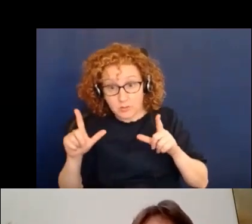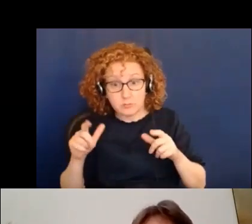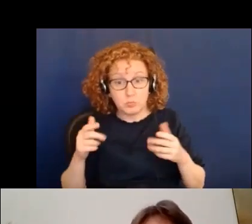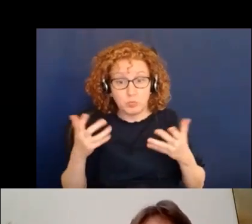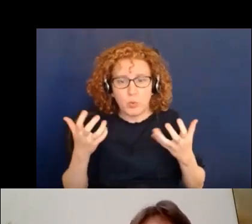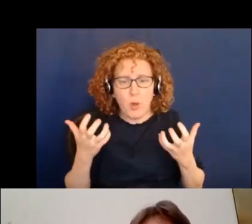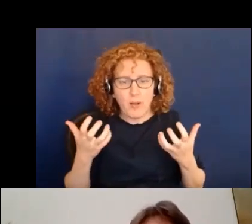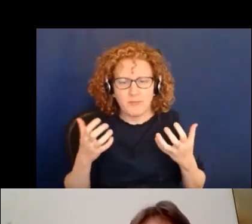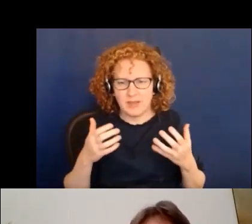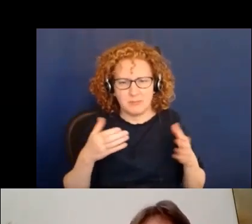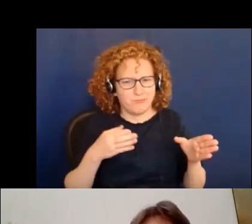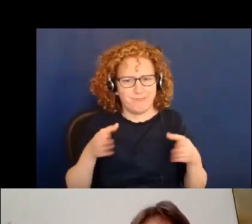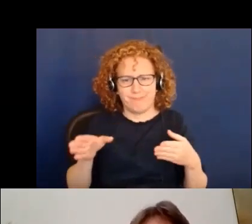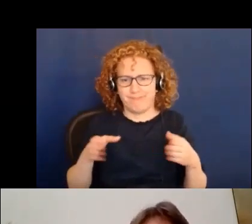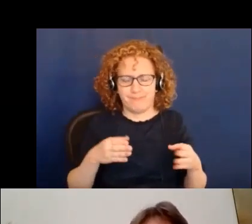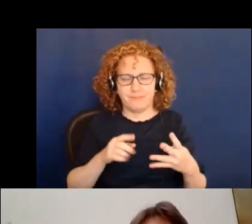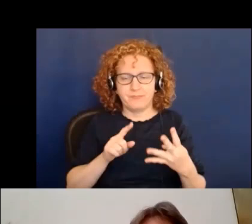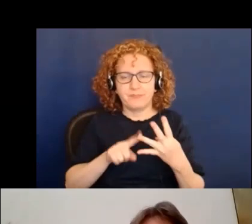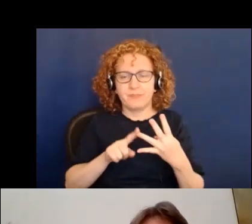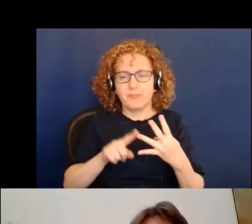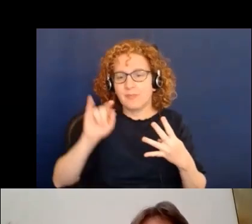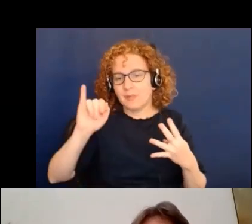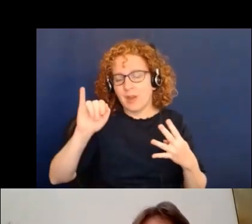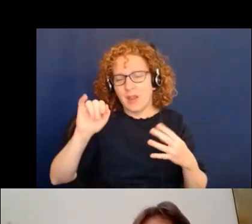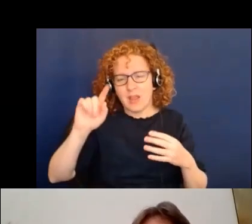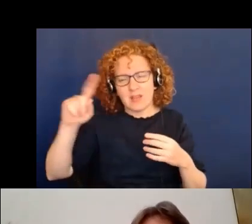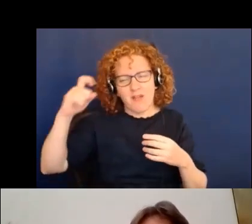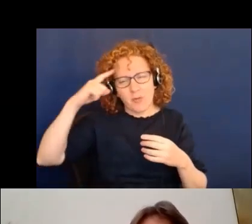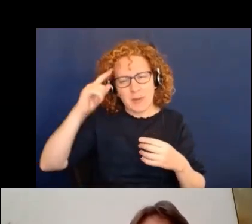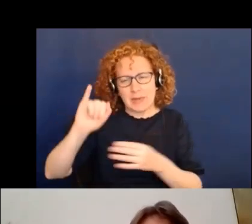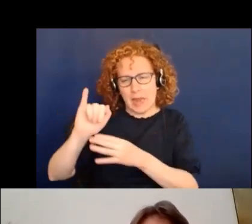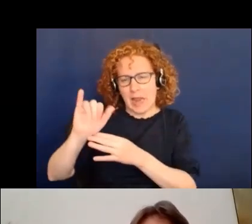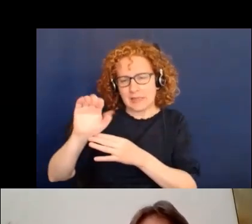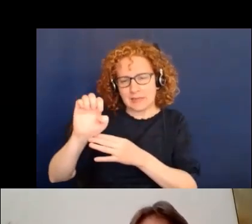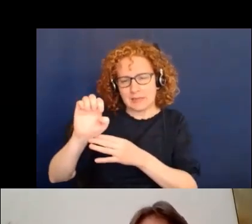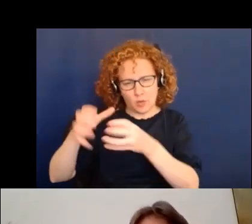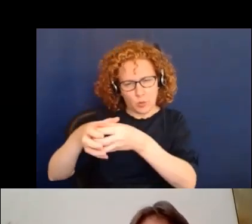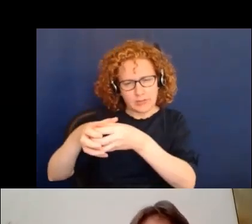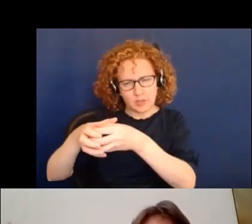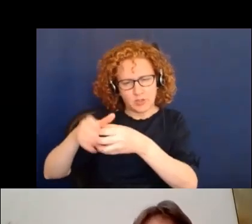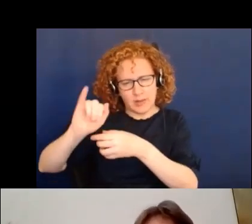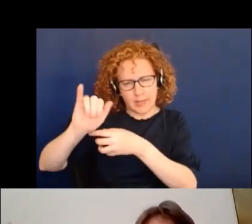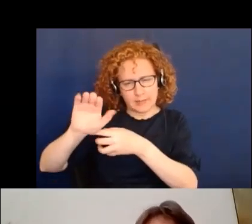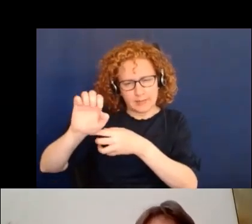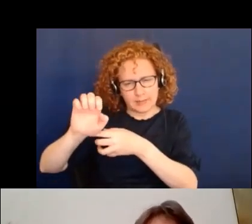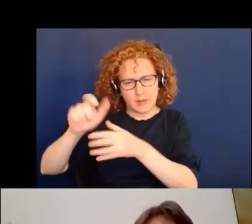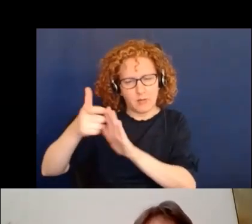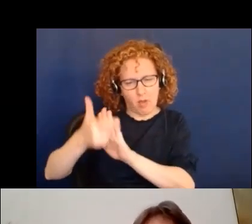laws and and how that affects everything and then the us consular visa processing and and they are